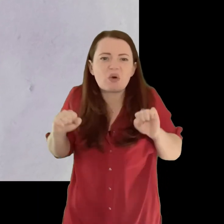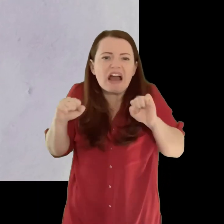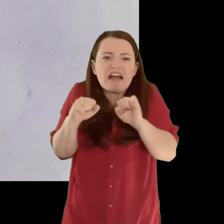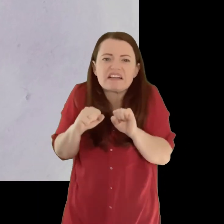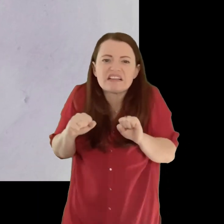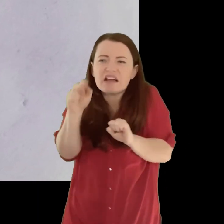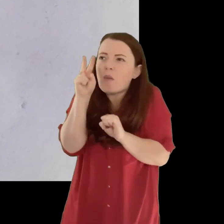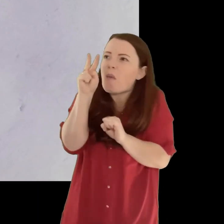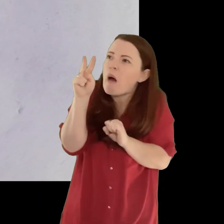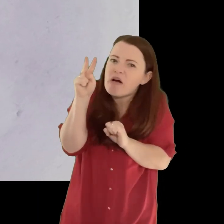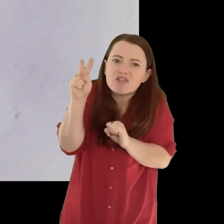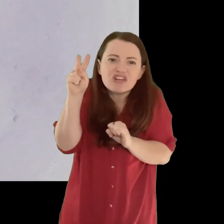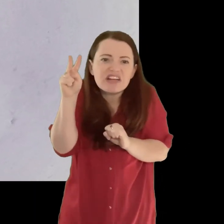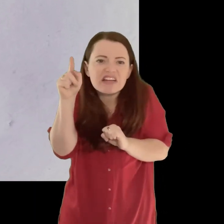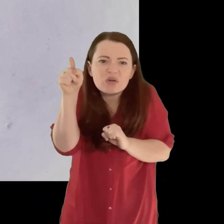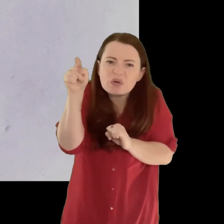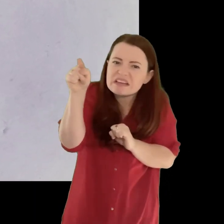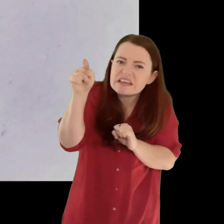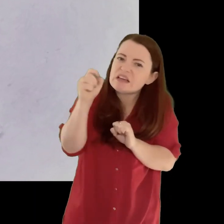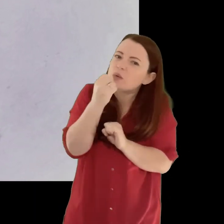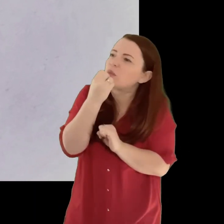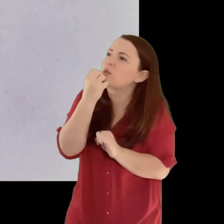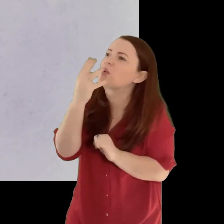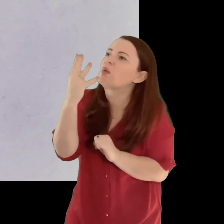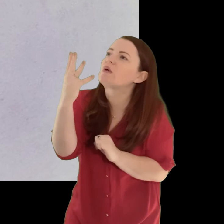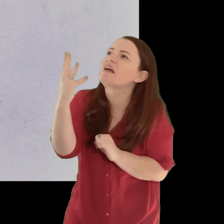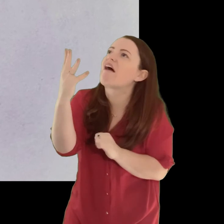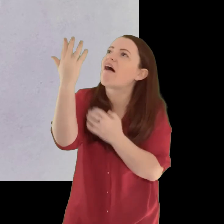Waiting and watching To look on your beauty